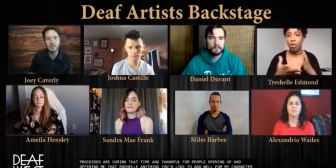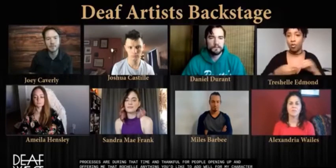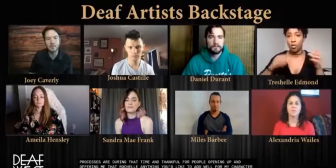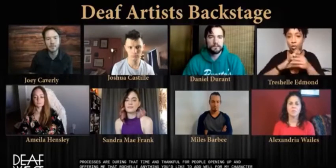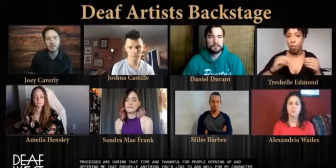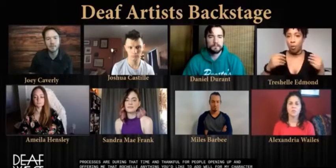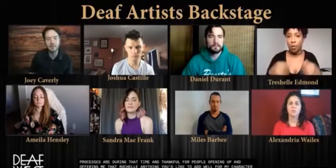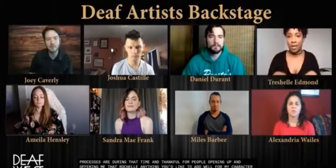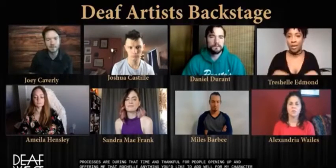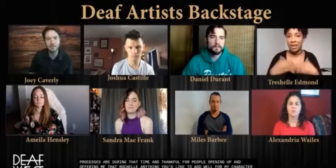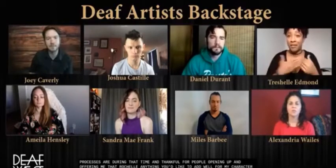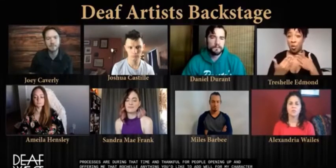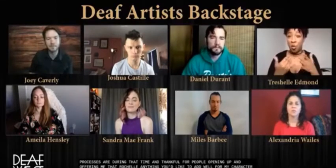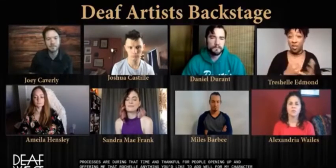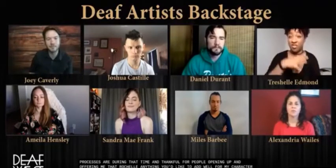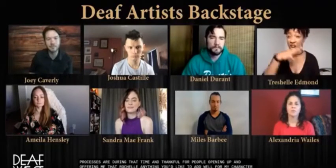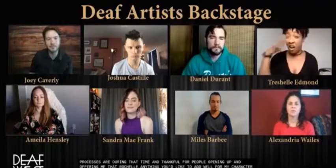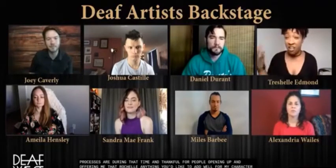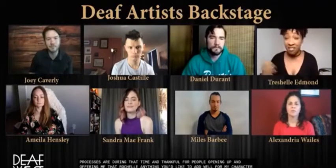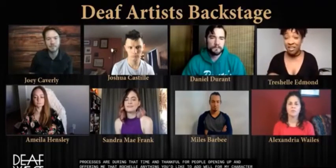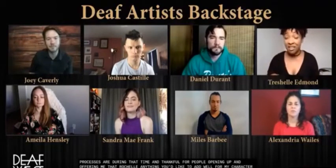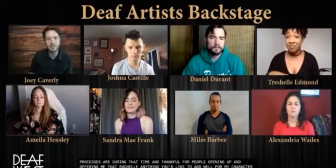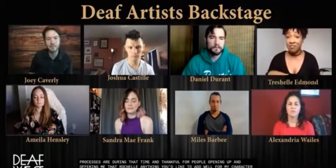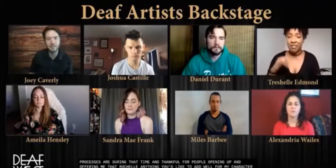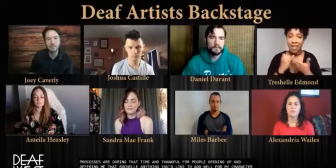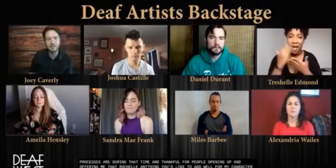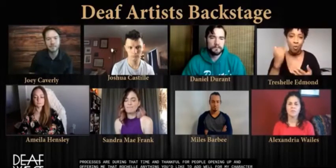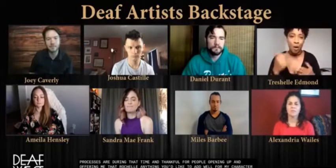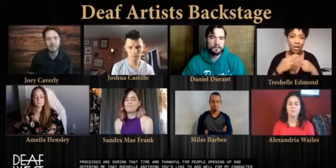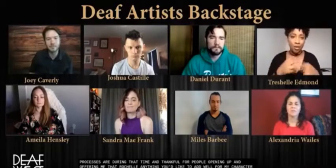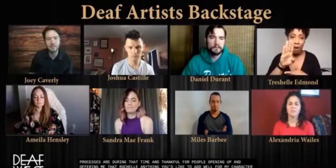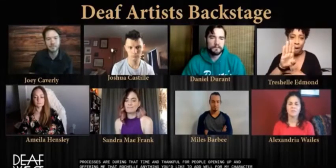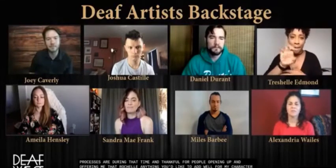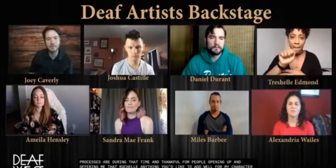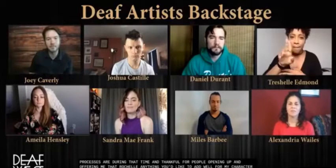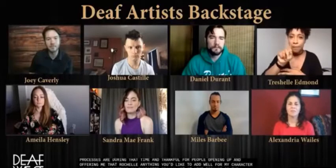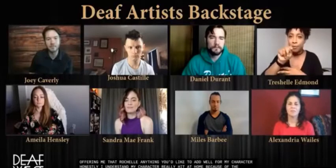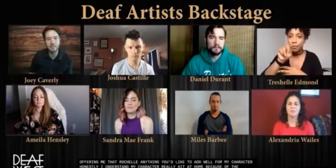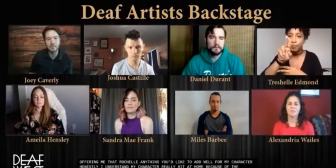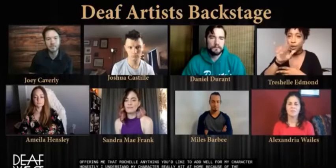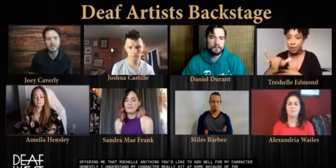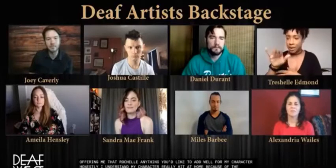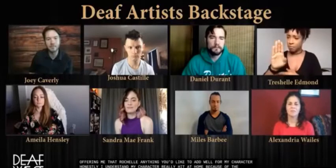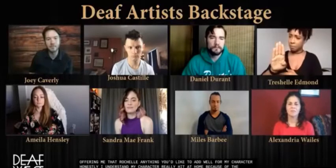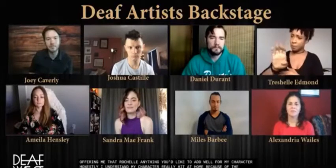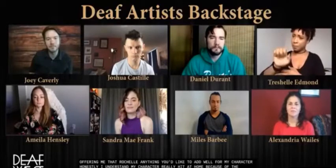And so, it took a lot internally that I experienced as well to be able to tell her story.